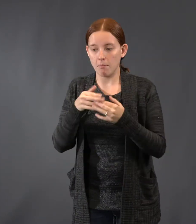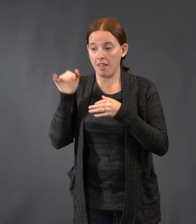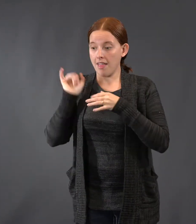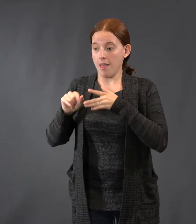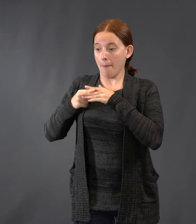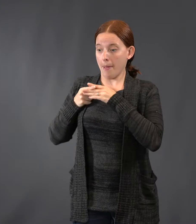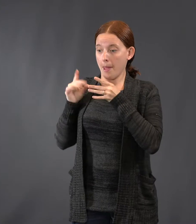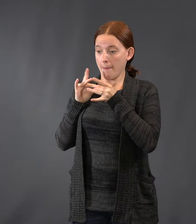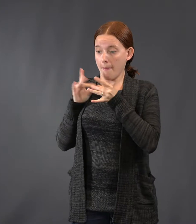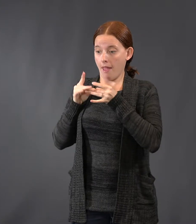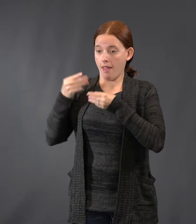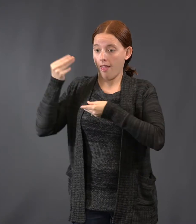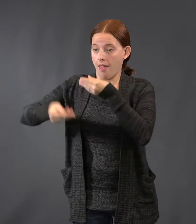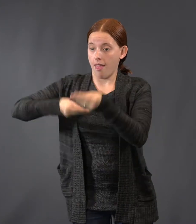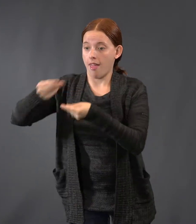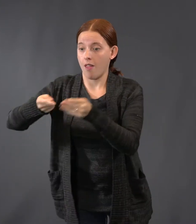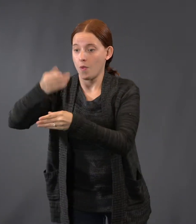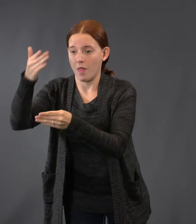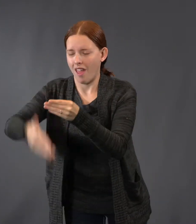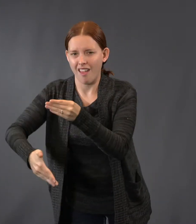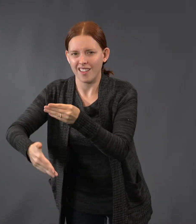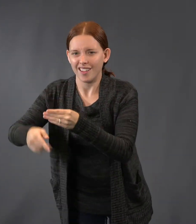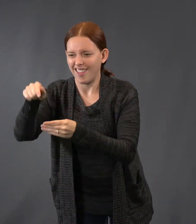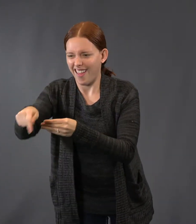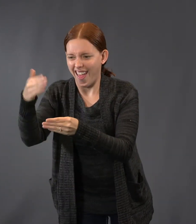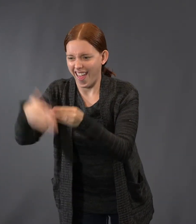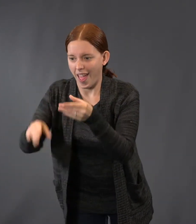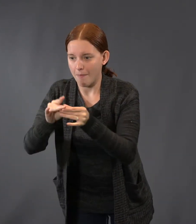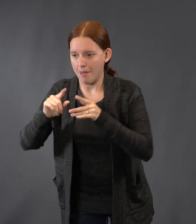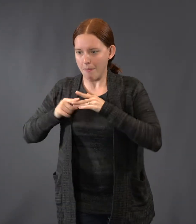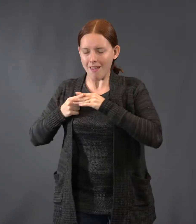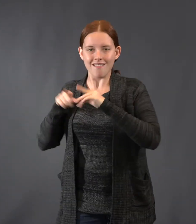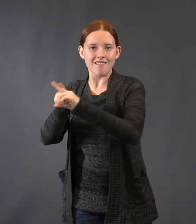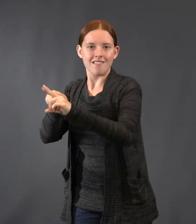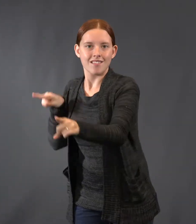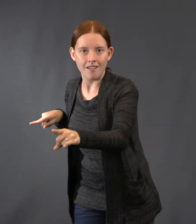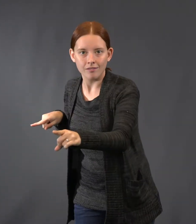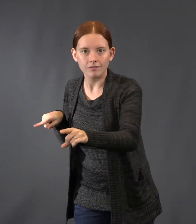the message you end up with is likely distorted from what you started with.